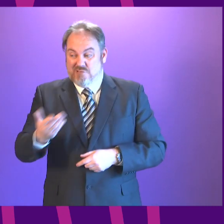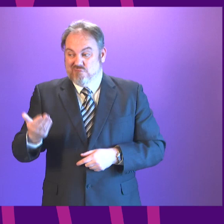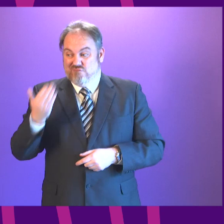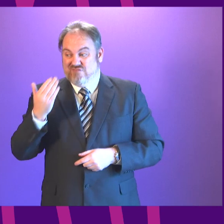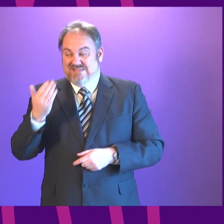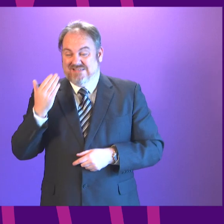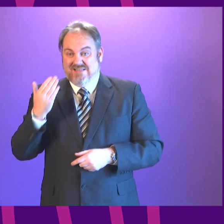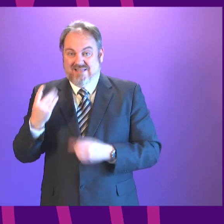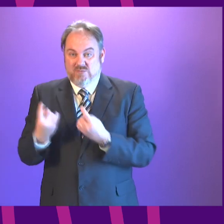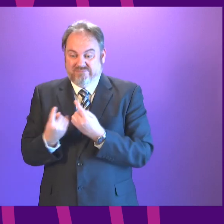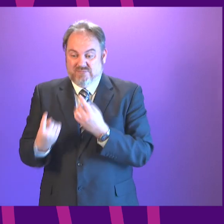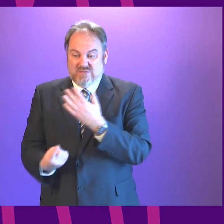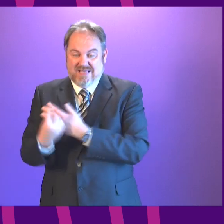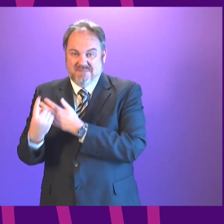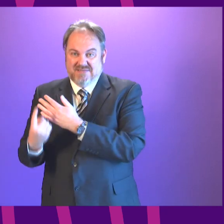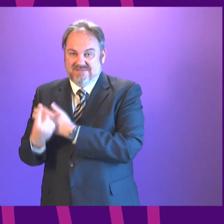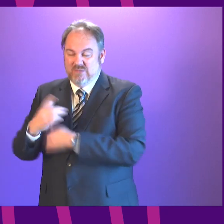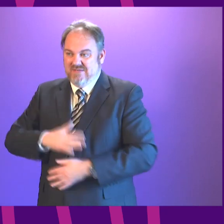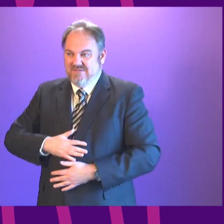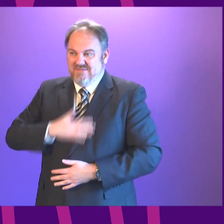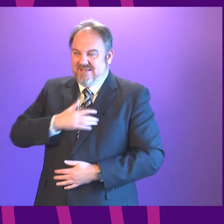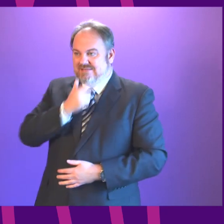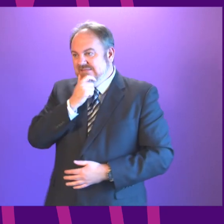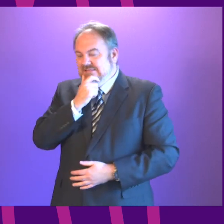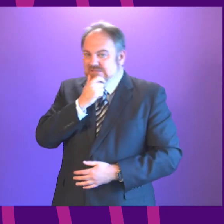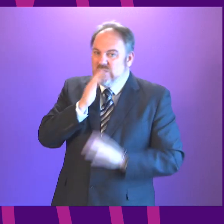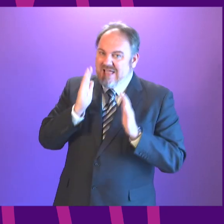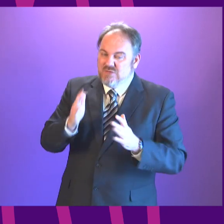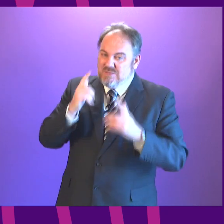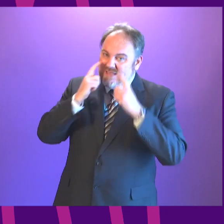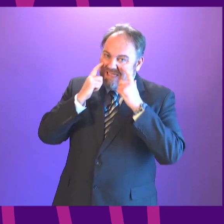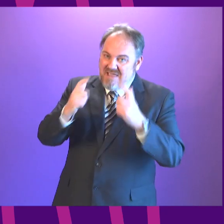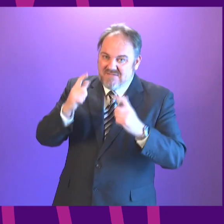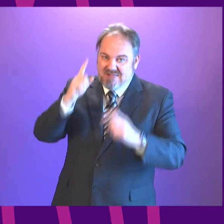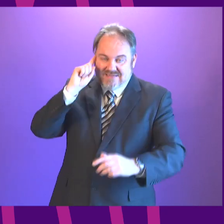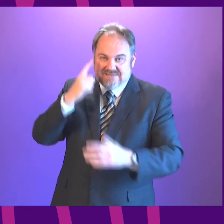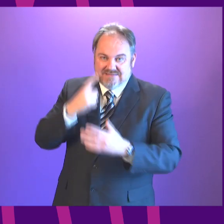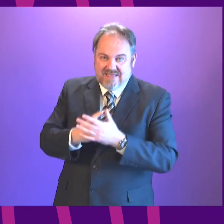aspects of them—mean that we need to take a precautionary approach and give ourselves